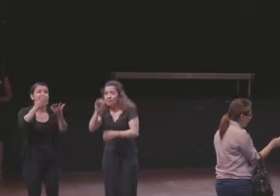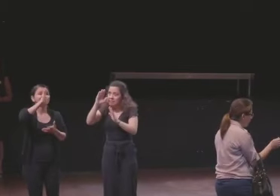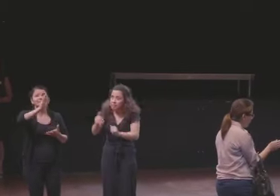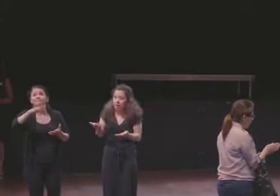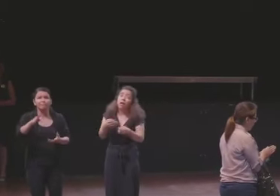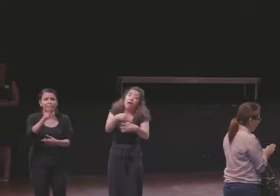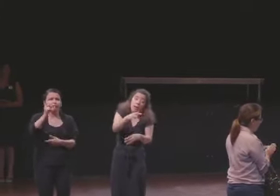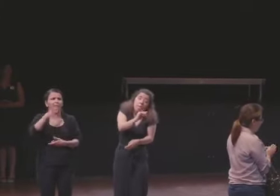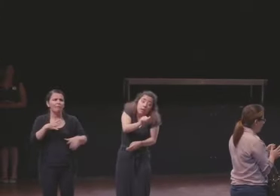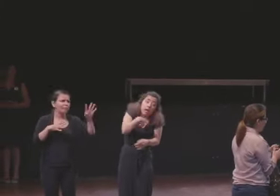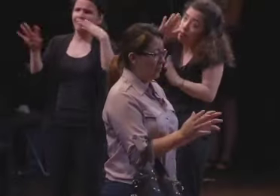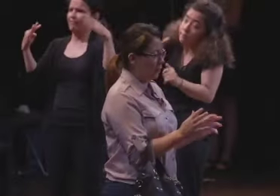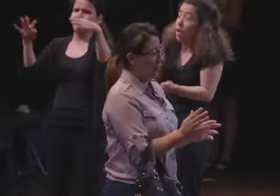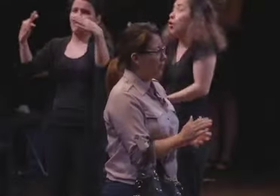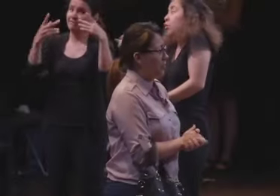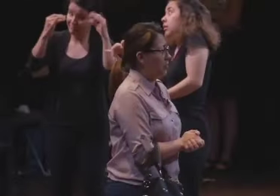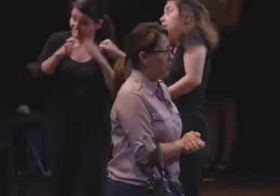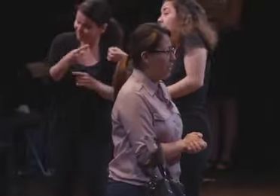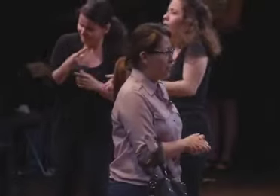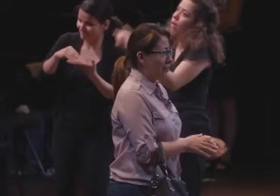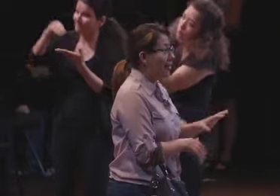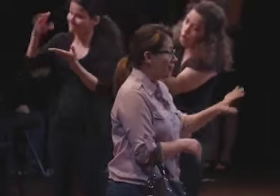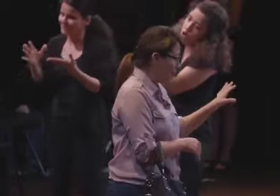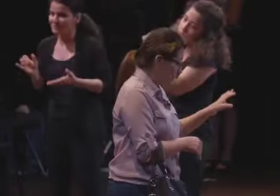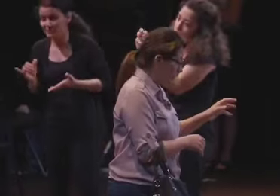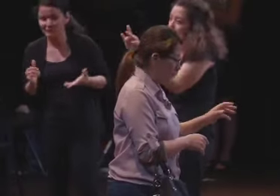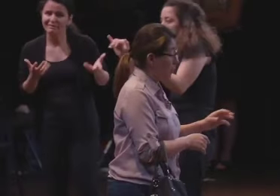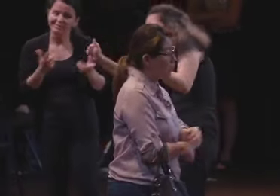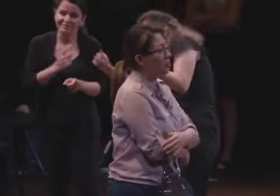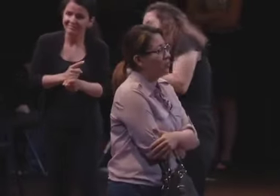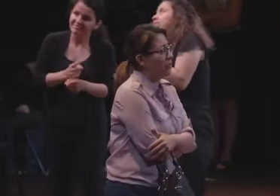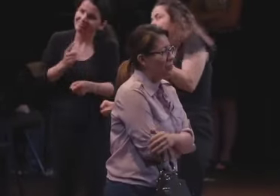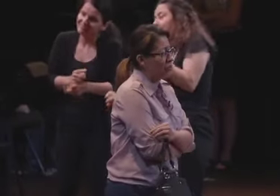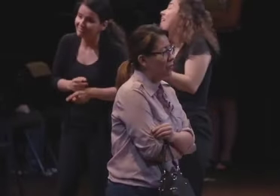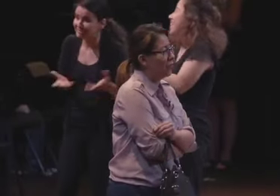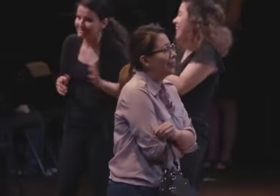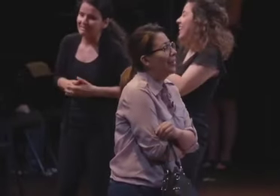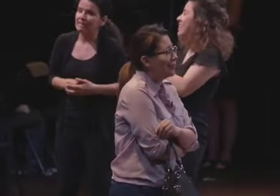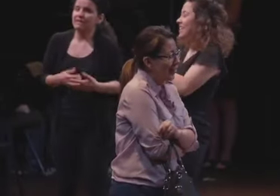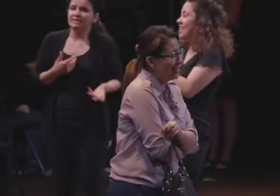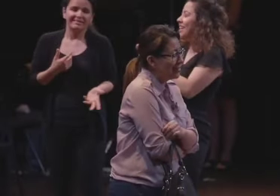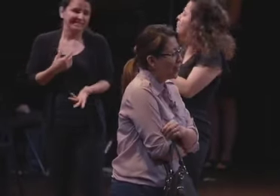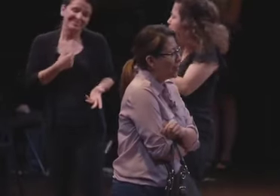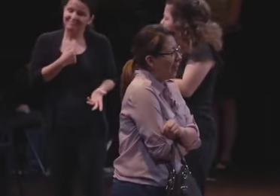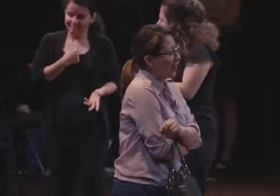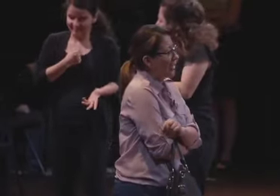I'll walk in the hall and I'll yell-- - I mean, Marias for sure. And of course, there are Rosas. Belinda, like 30 girls will turn their heads. And it's not just teachers, a bunch of students, too. I'm kidding, I kid, it's a joke. - Right, right. Sorry. - But seriously,